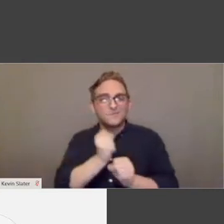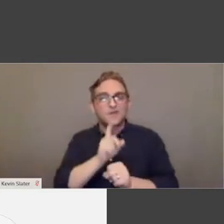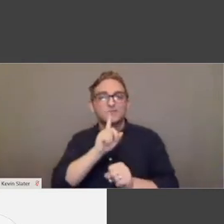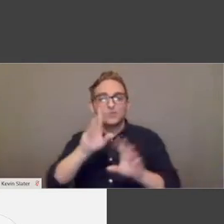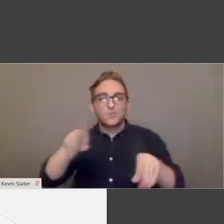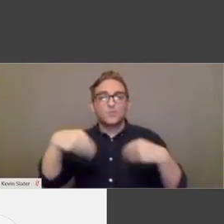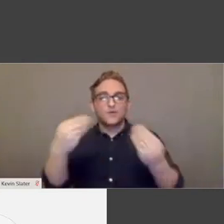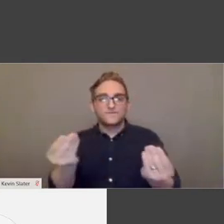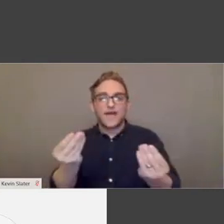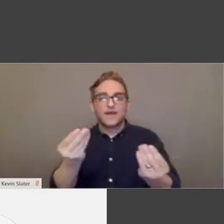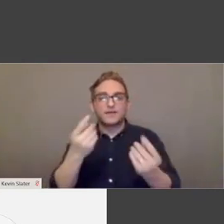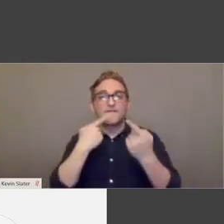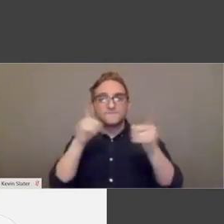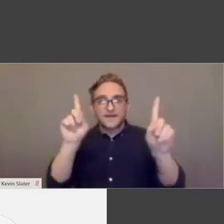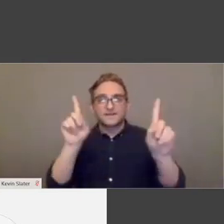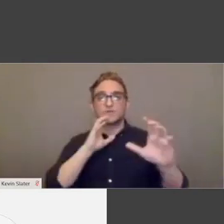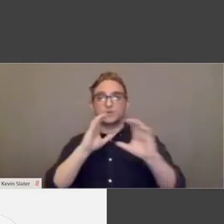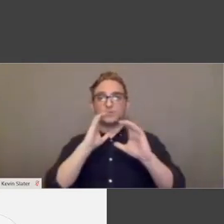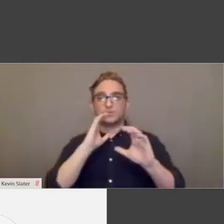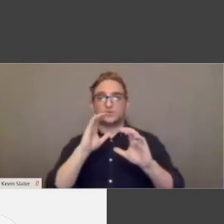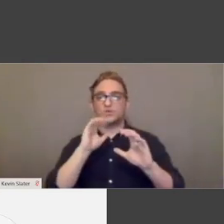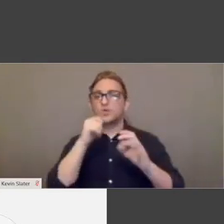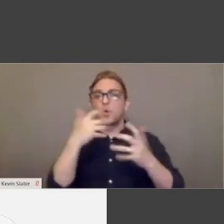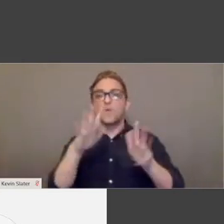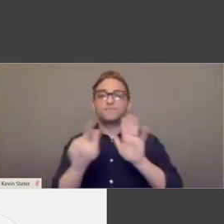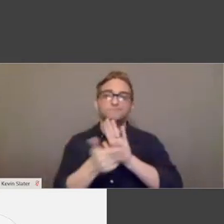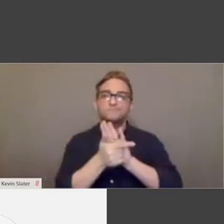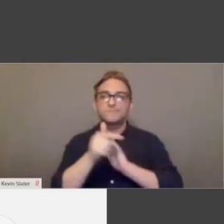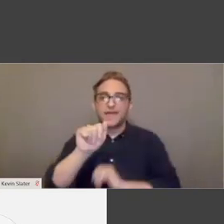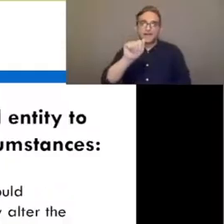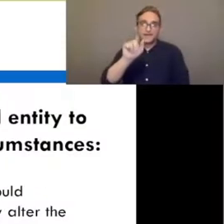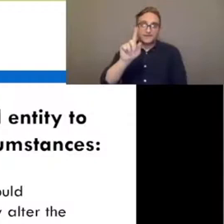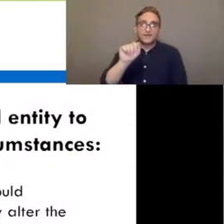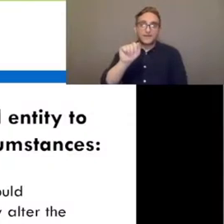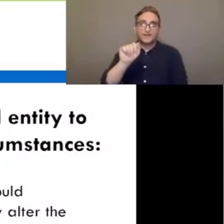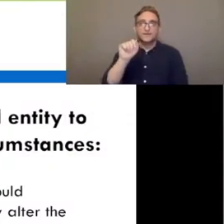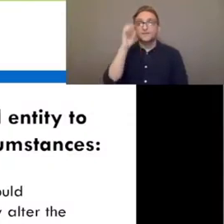If not there will be a violation of the ADA. All right.